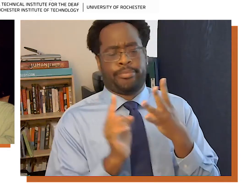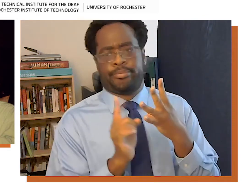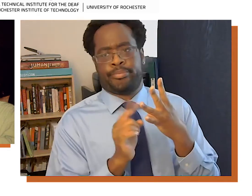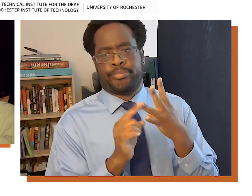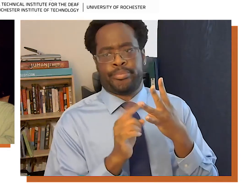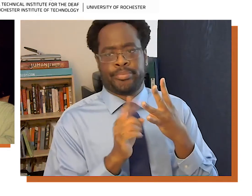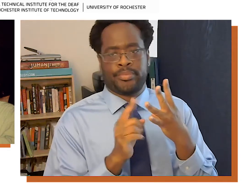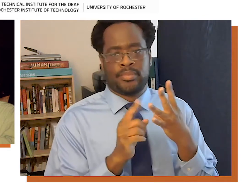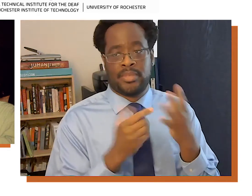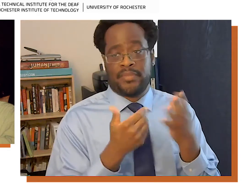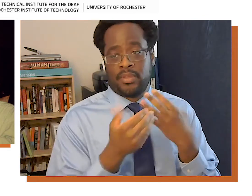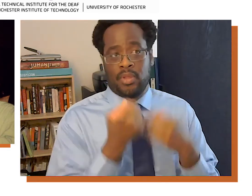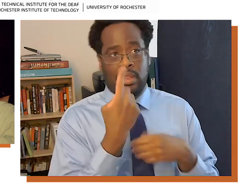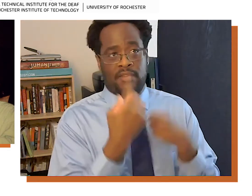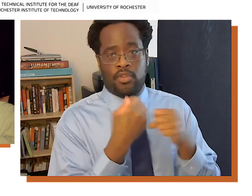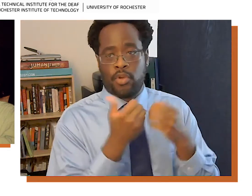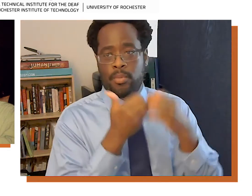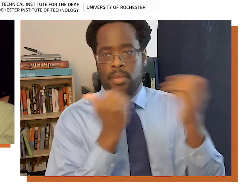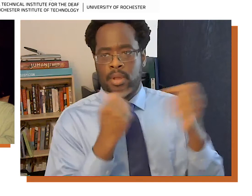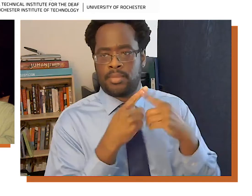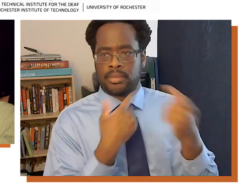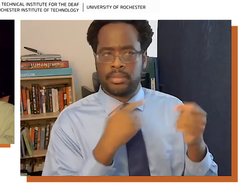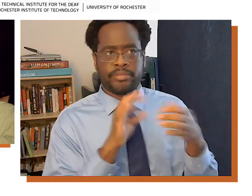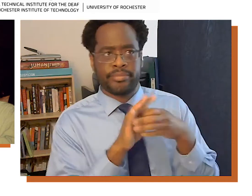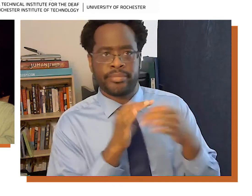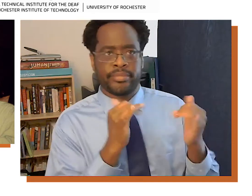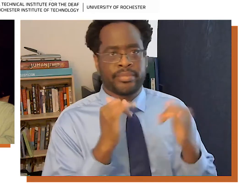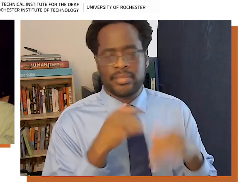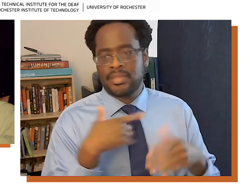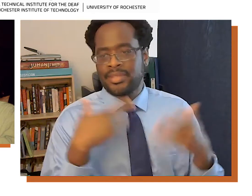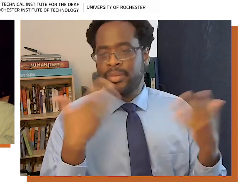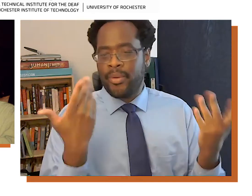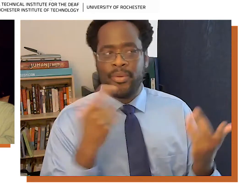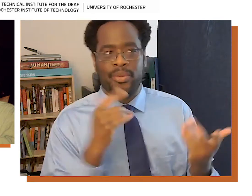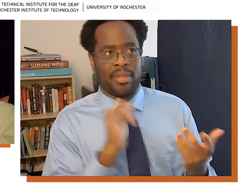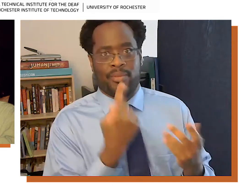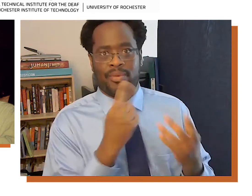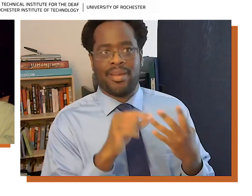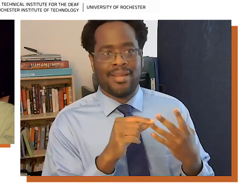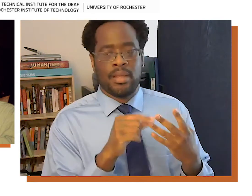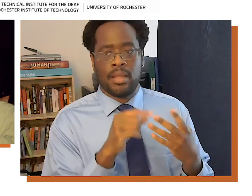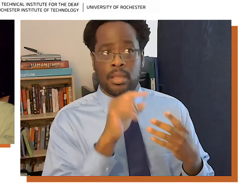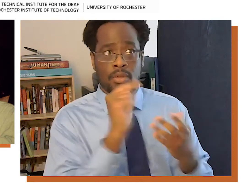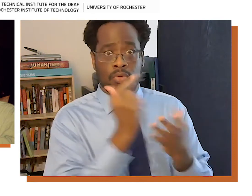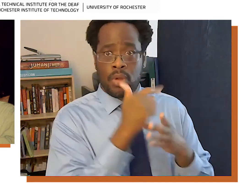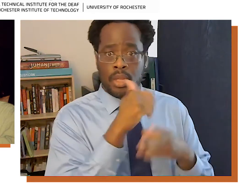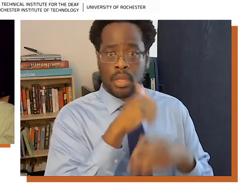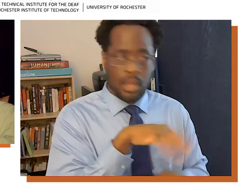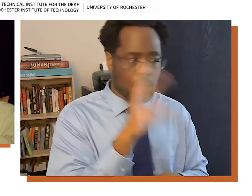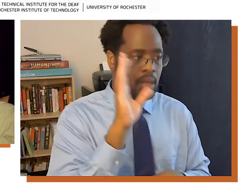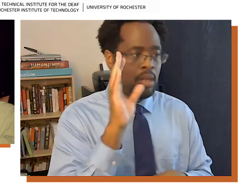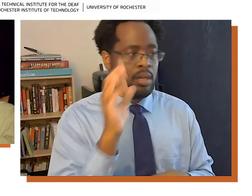and I-- Even though I was 11 years apart from my next youngest brother,